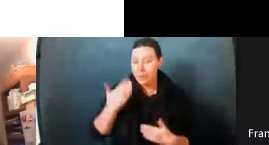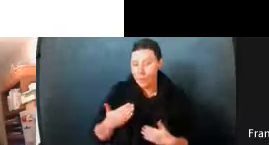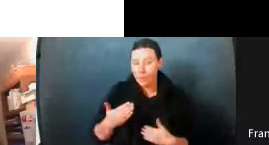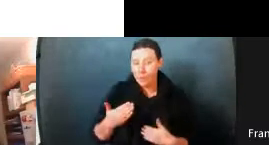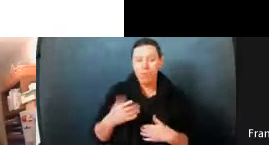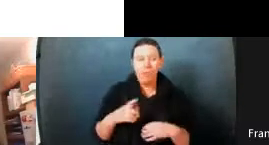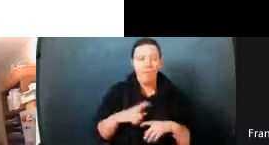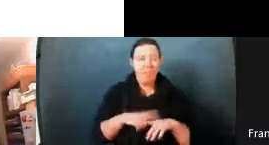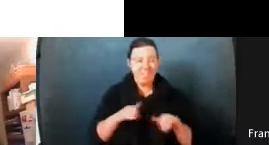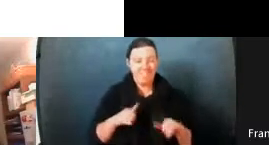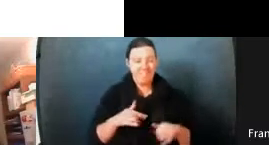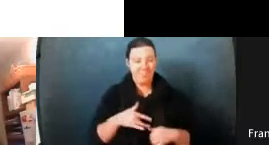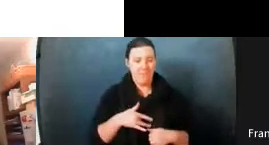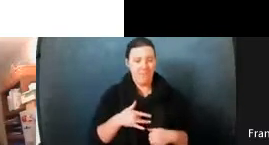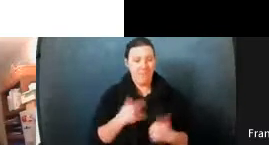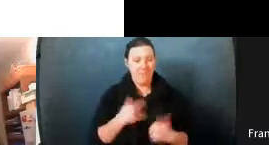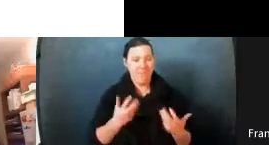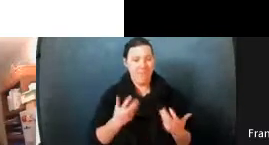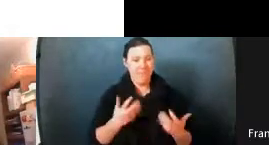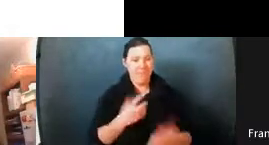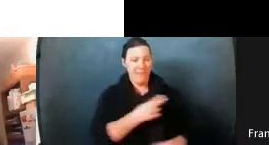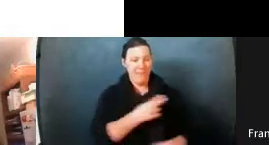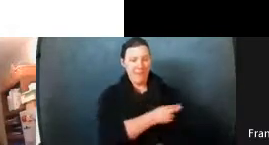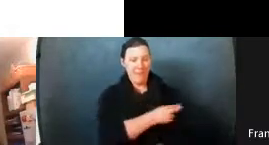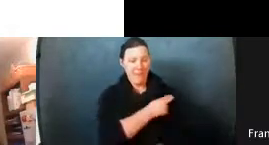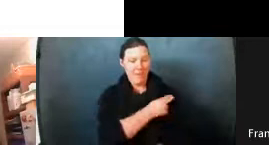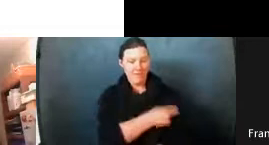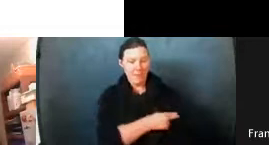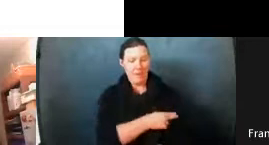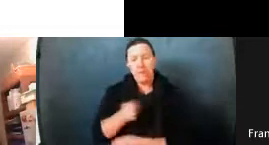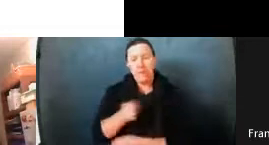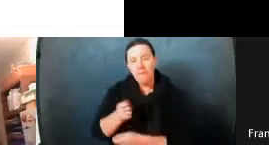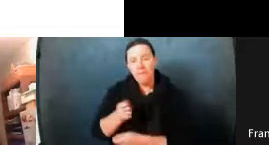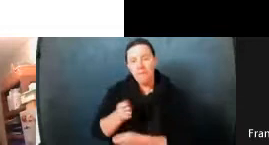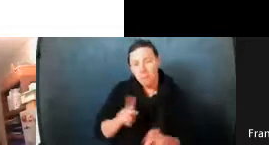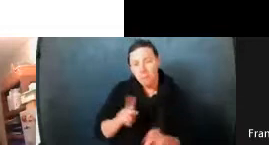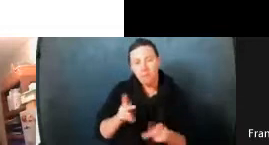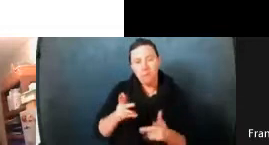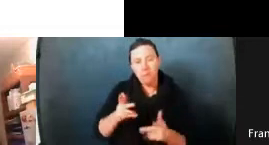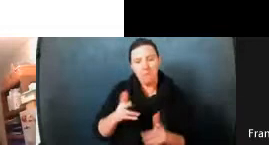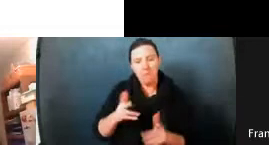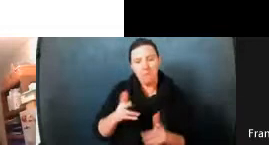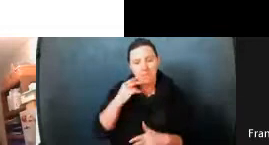I have some that have occasional good experiences, but a lot of the time they won't go